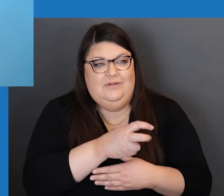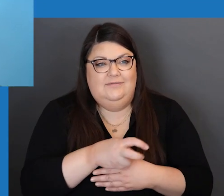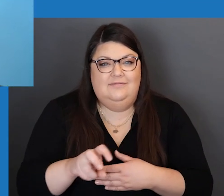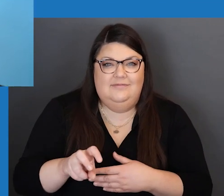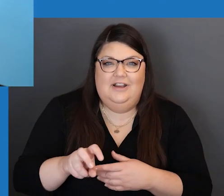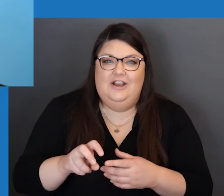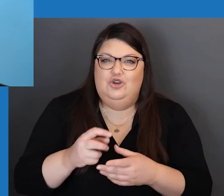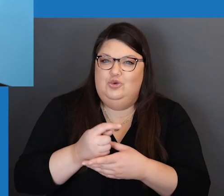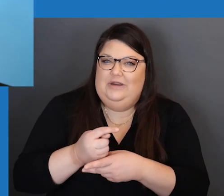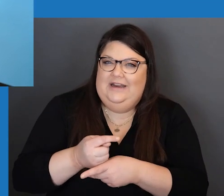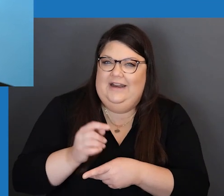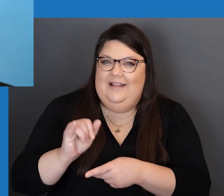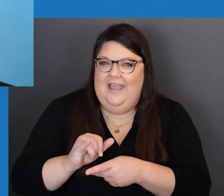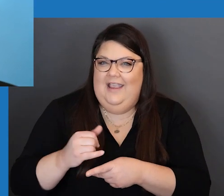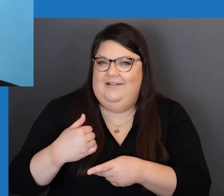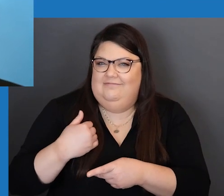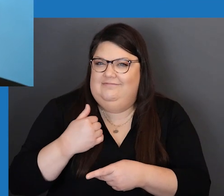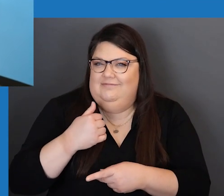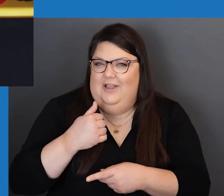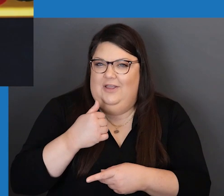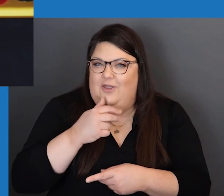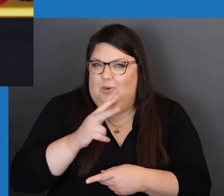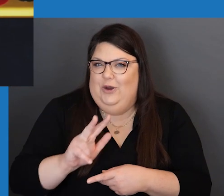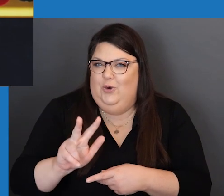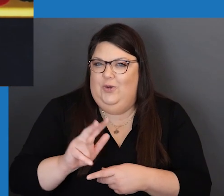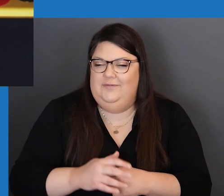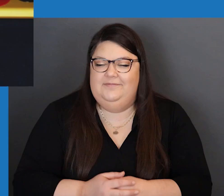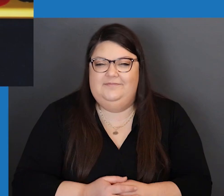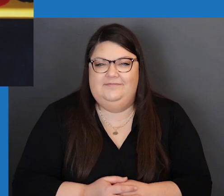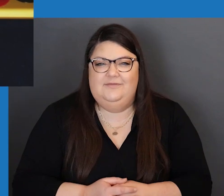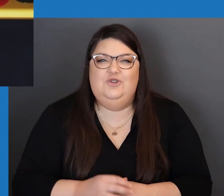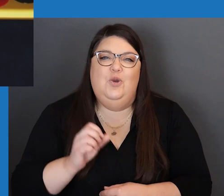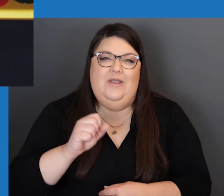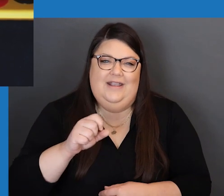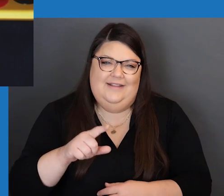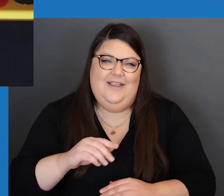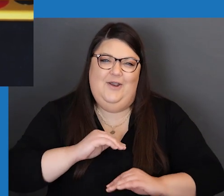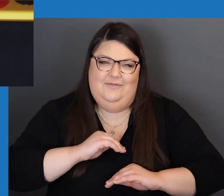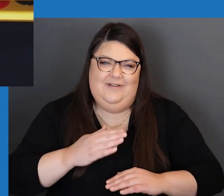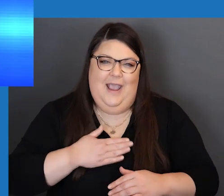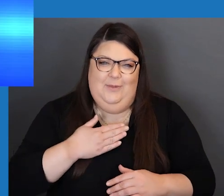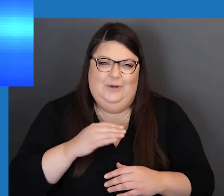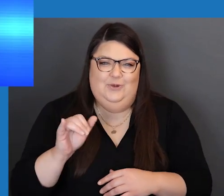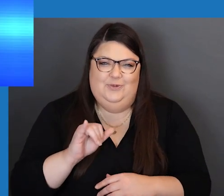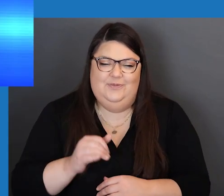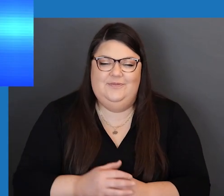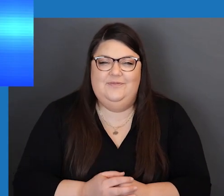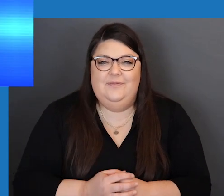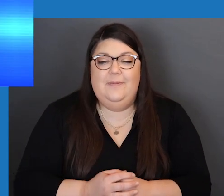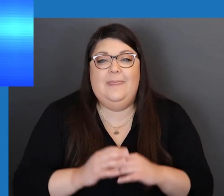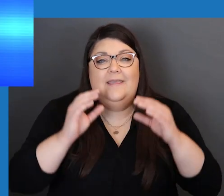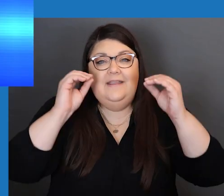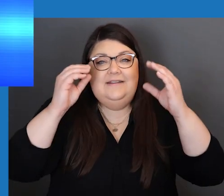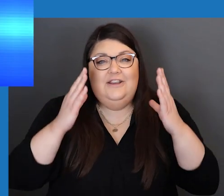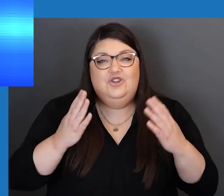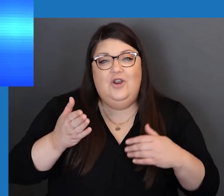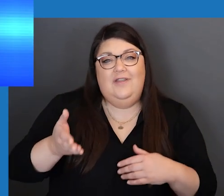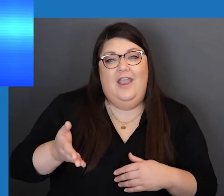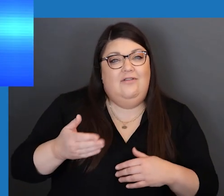you know, as any other three-year-old would be treated. So yes, they're happy too. The teacher that's in there has no problem with it.